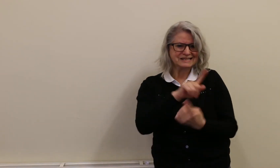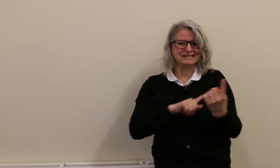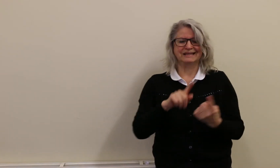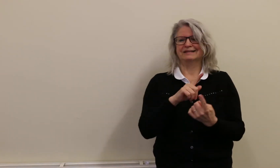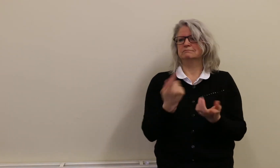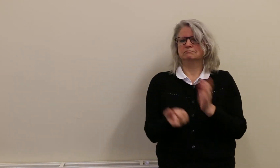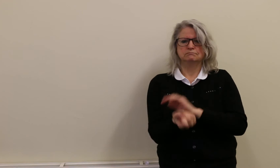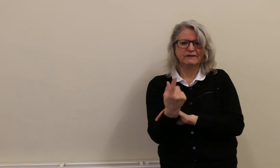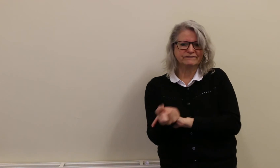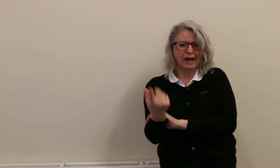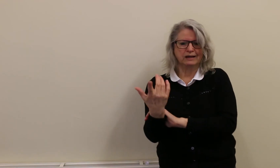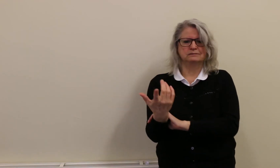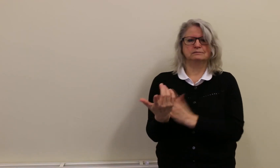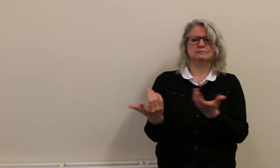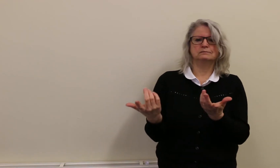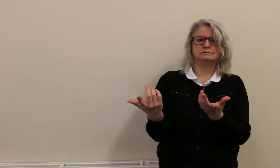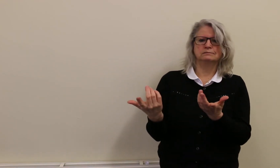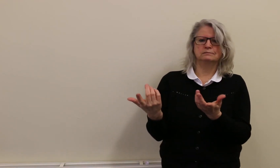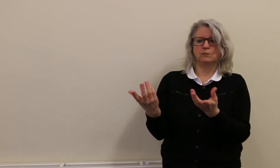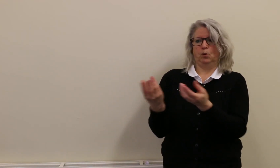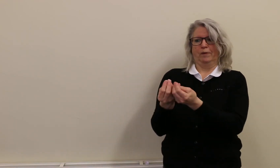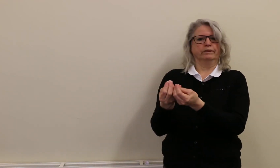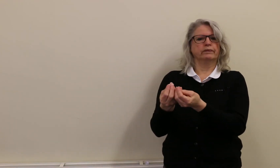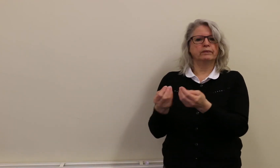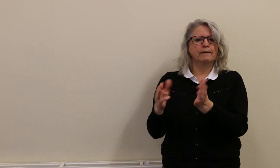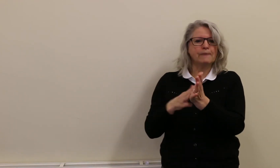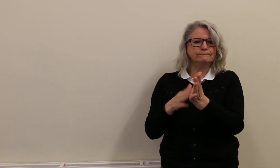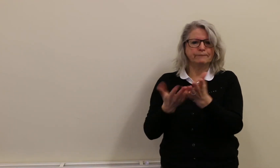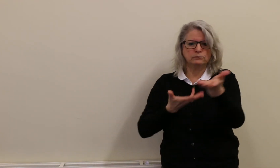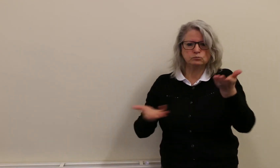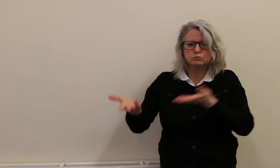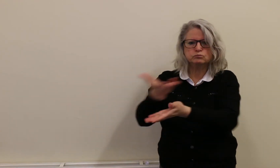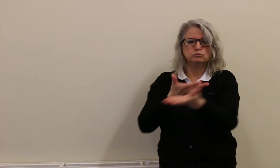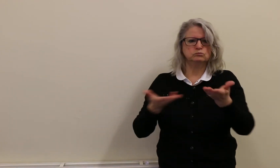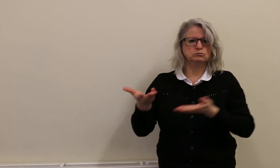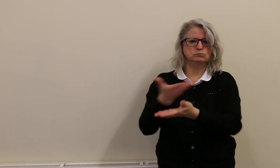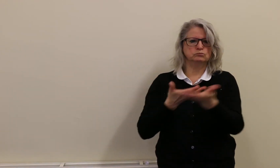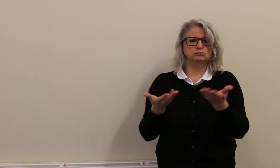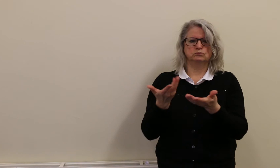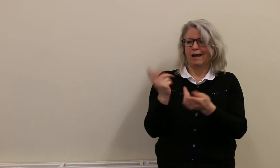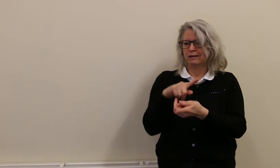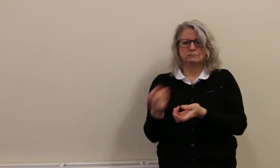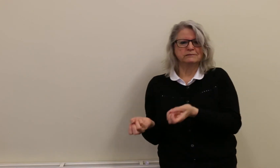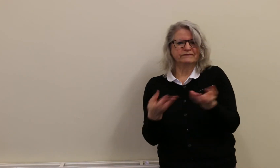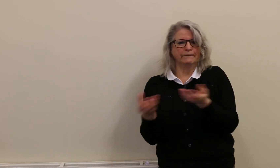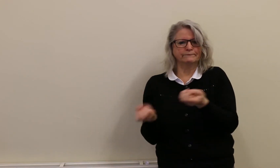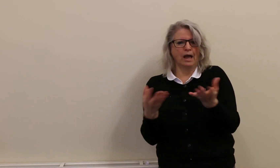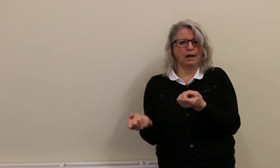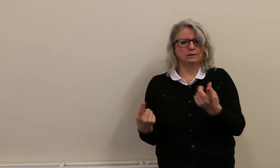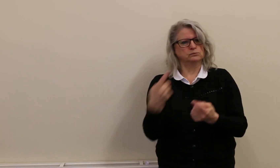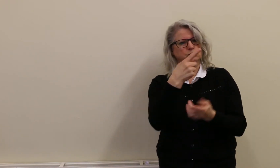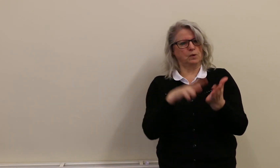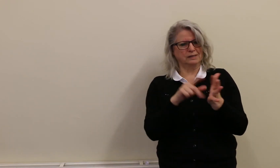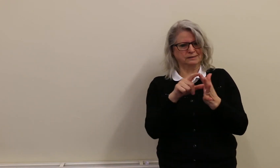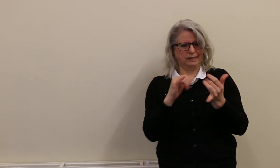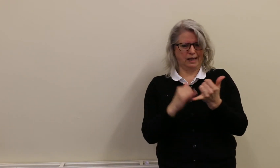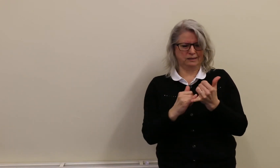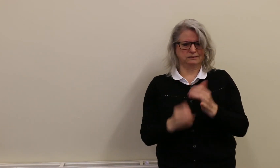This is done by having meetings and events with members to consult and gain feedback on NDS.